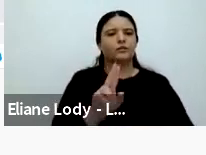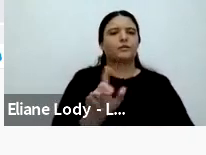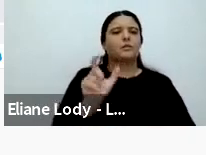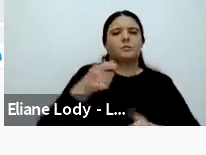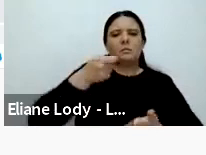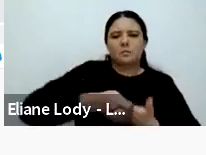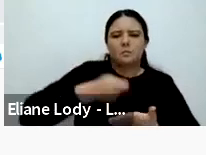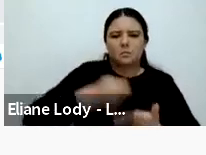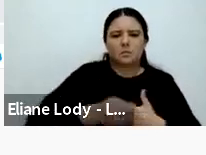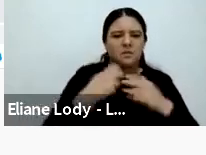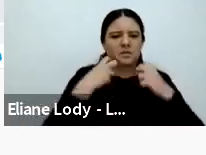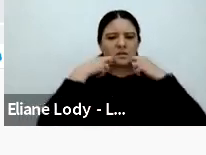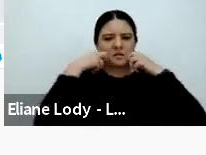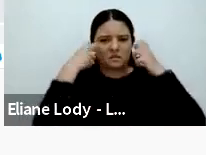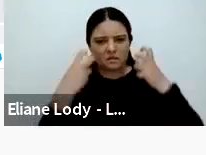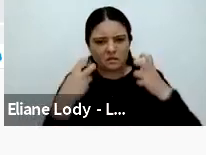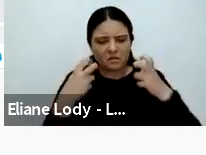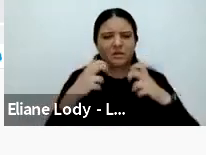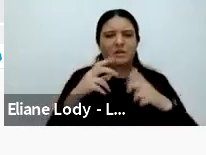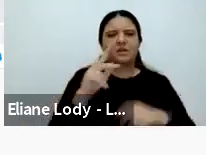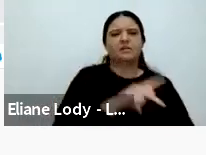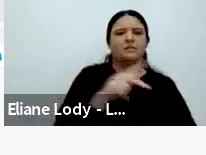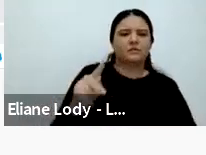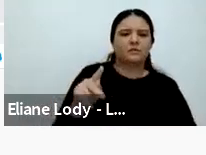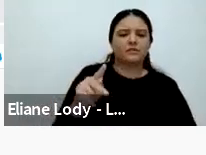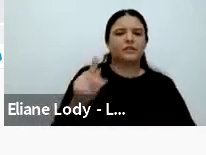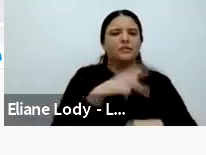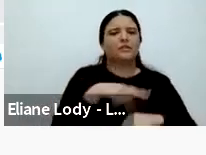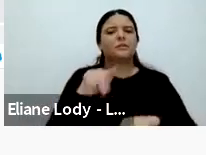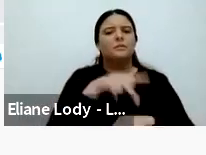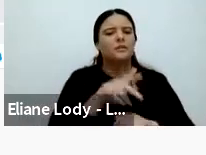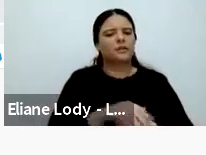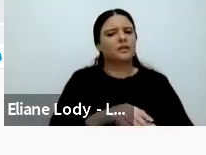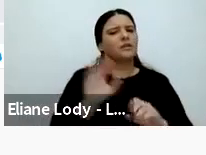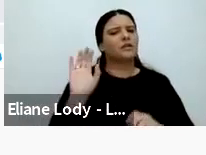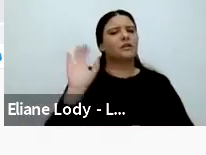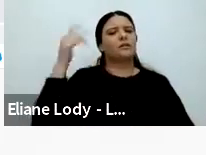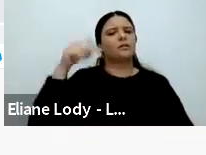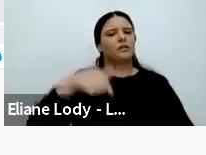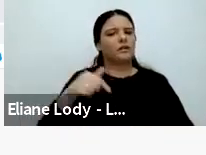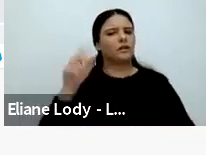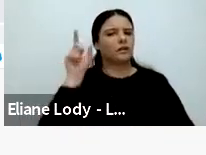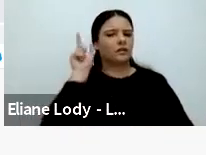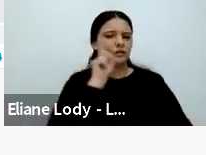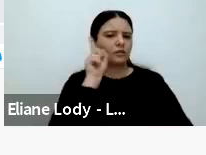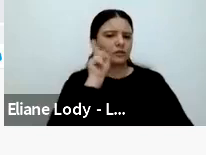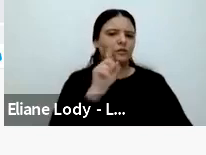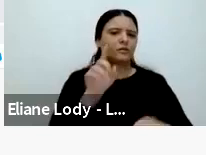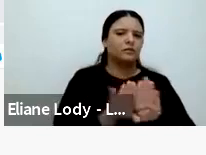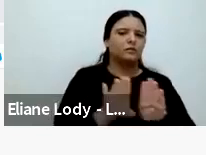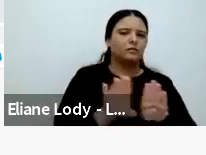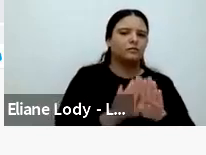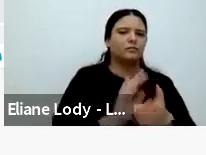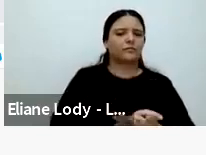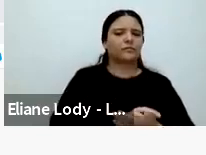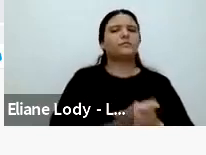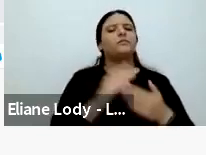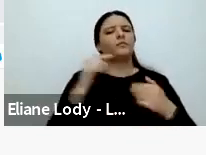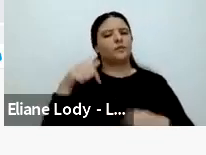teachers around the country. untry. That's exactly what untry. That's exactly what's going on in the United States. If going on in the United States. If I make Pause here. I know in the state of Arizona